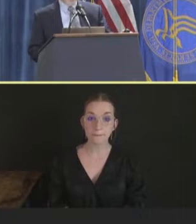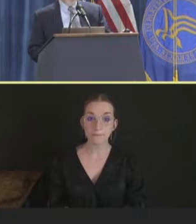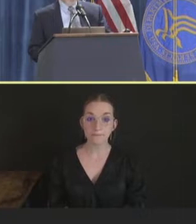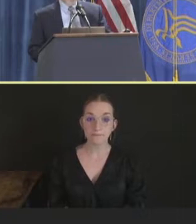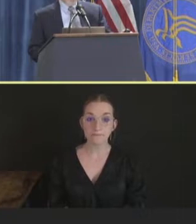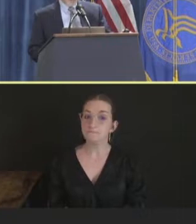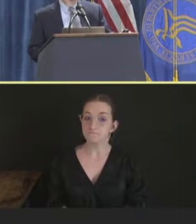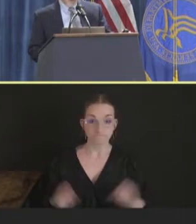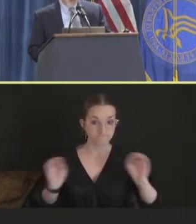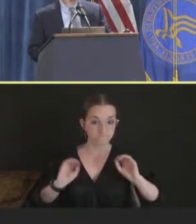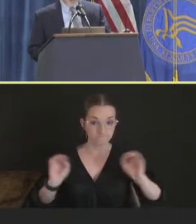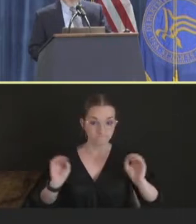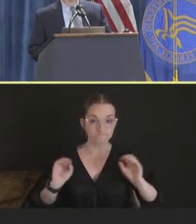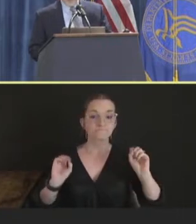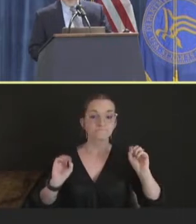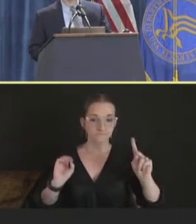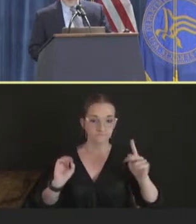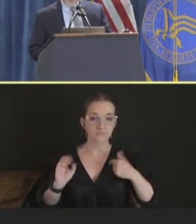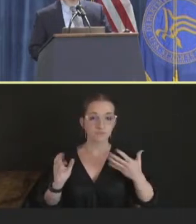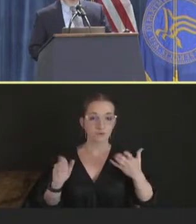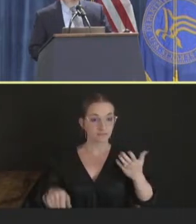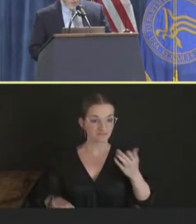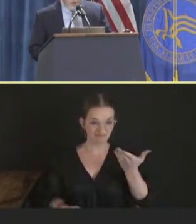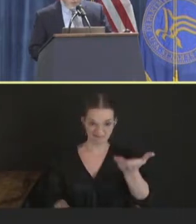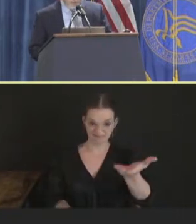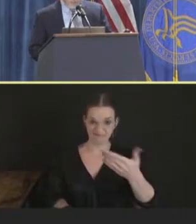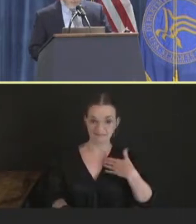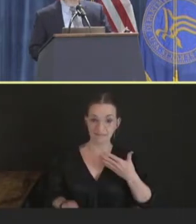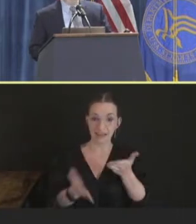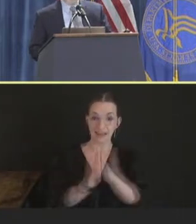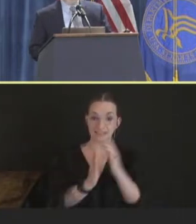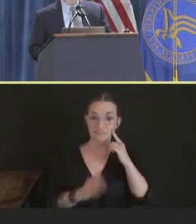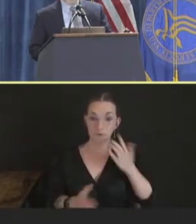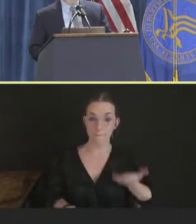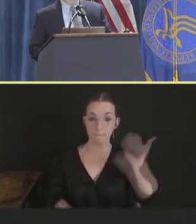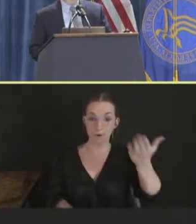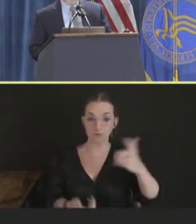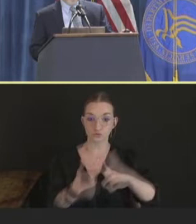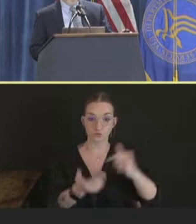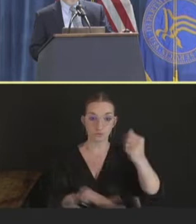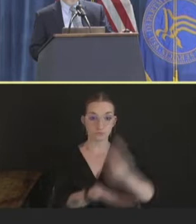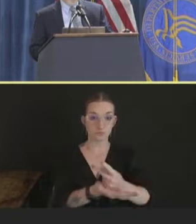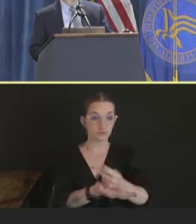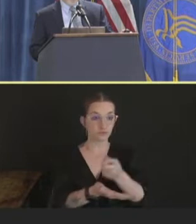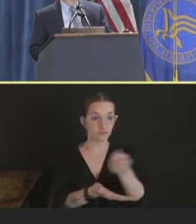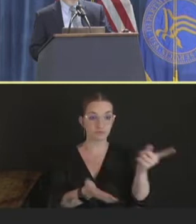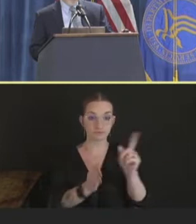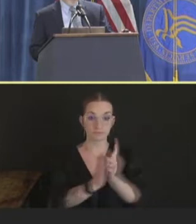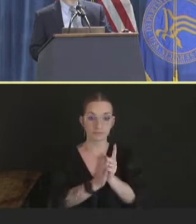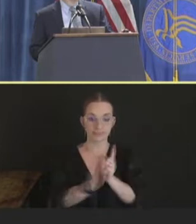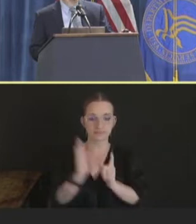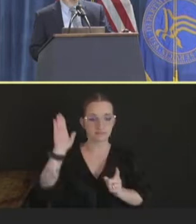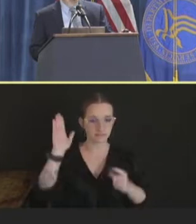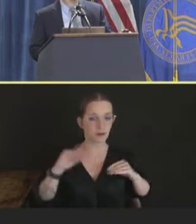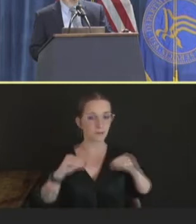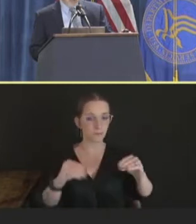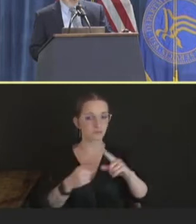Hearing none, I'd like a motion to approve those minutes. John Dunn: Move to approve the minutes as written.